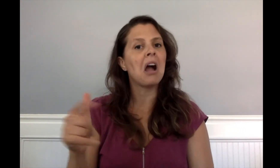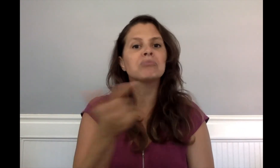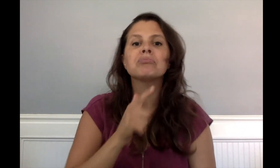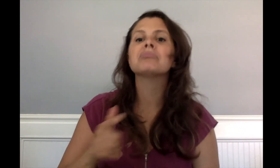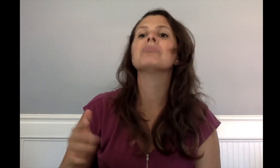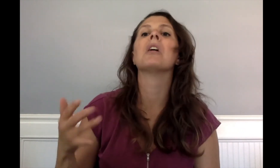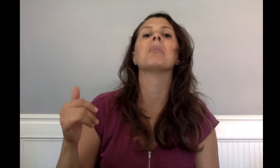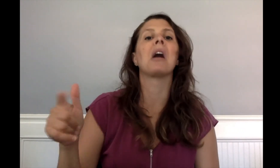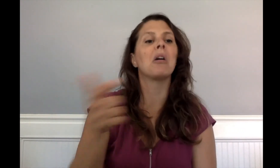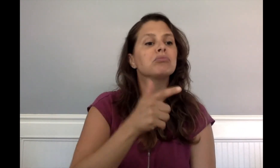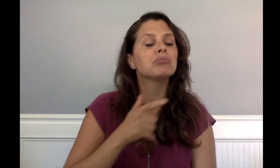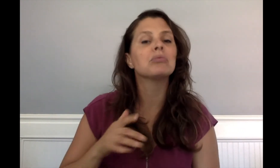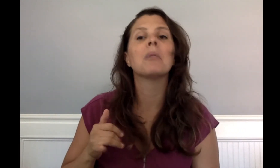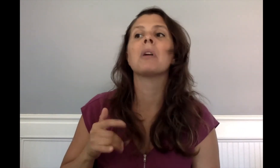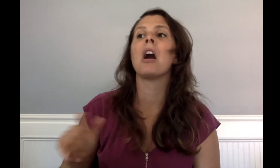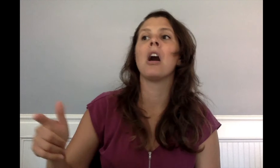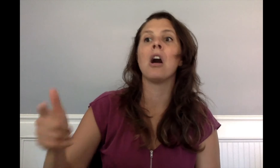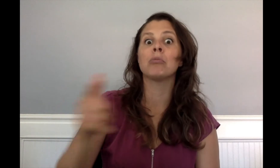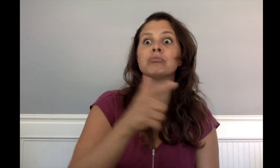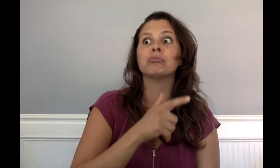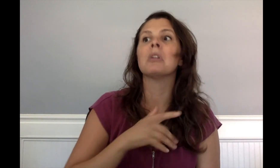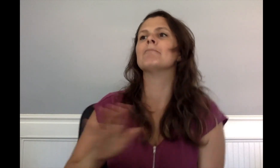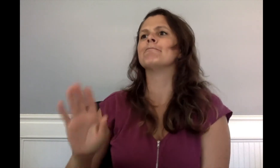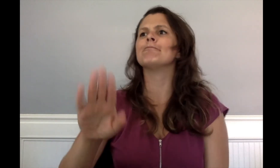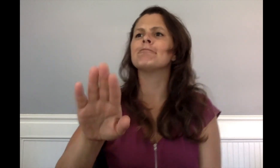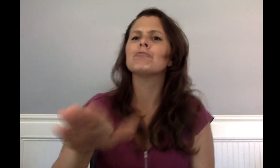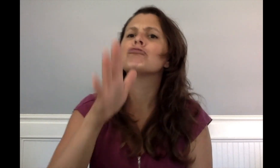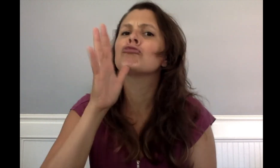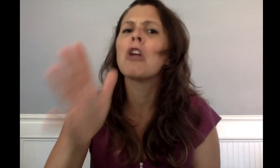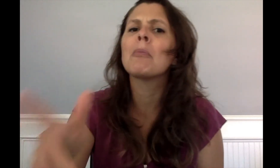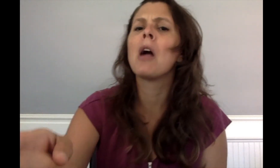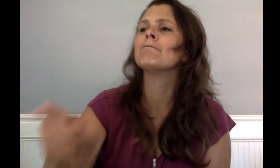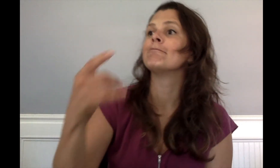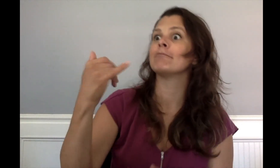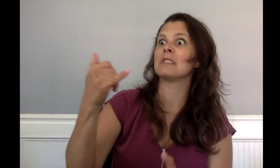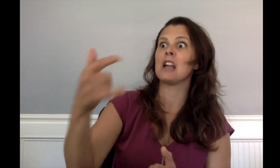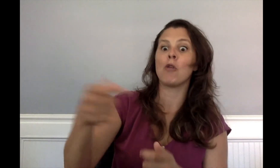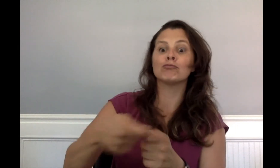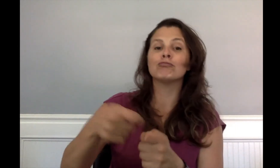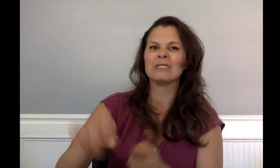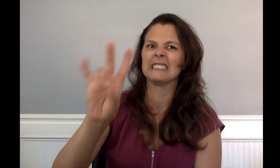And then a few hands later he told Grandma Tickler,